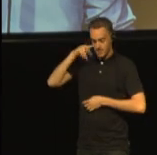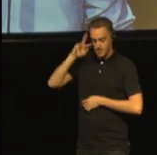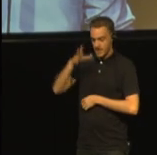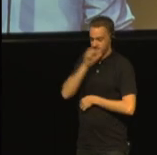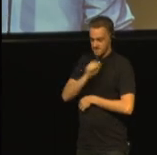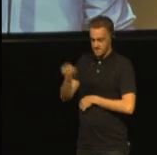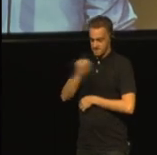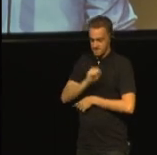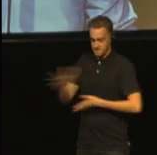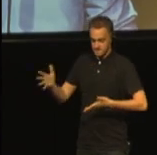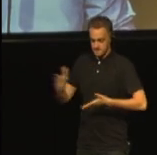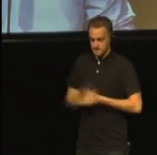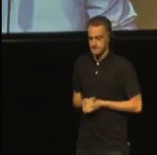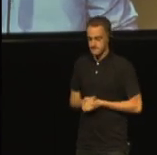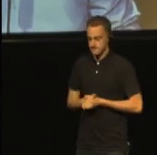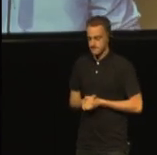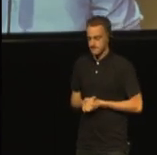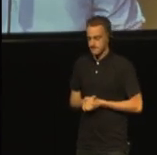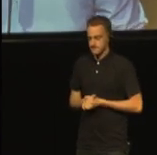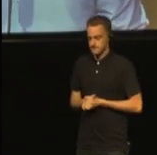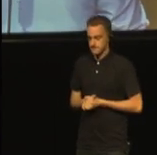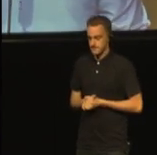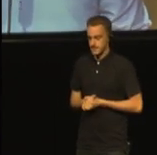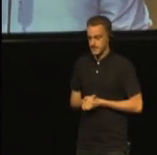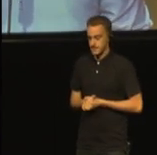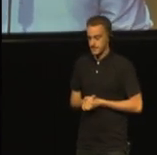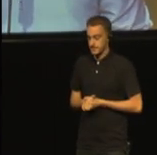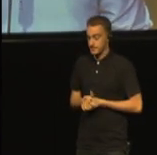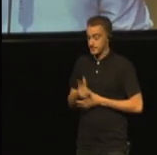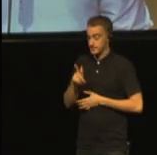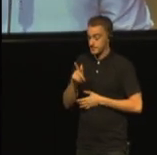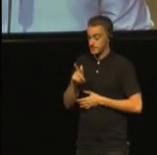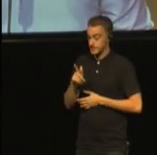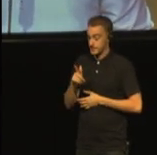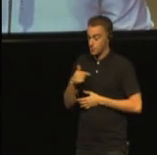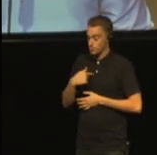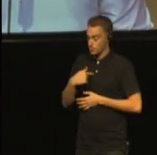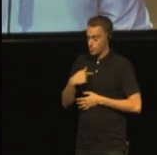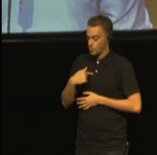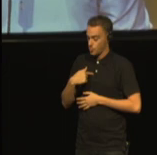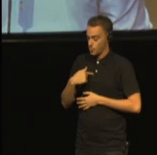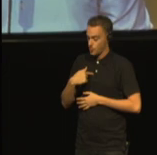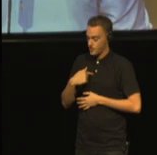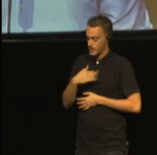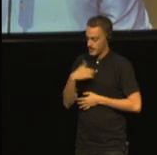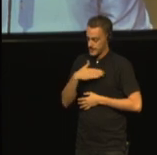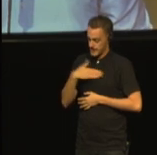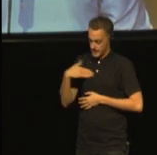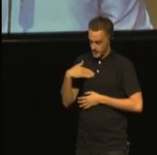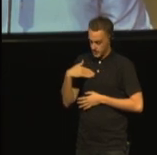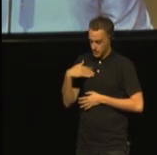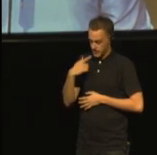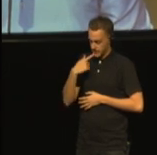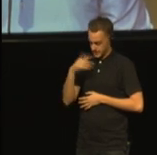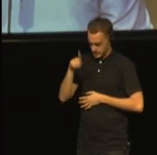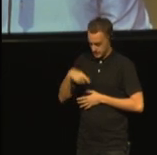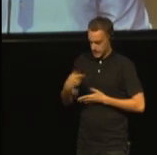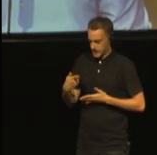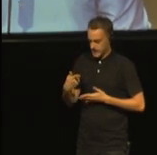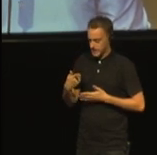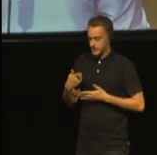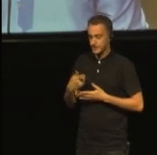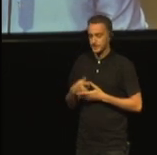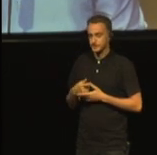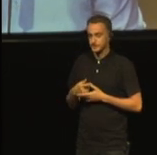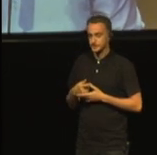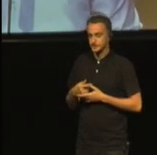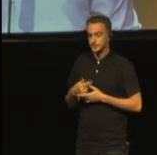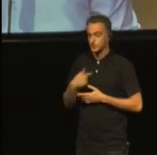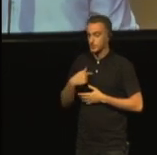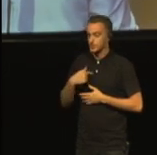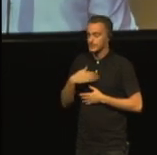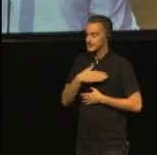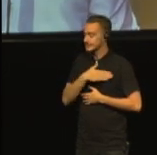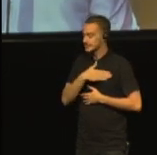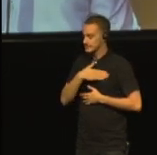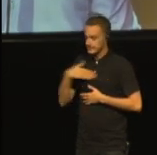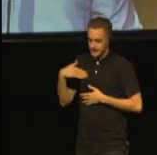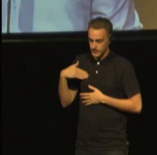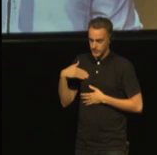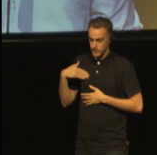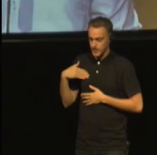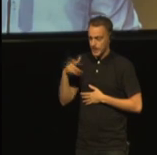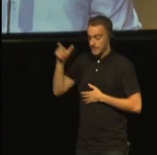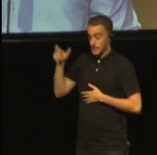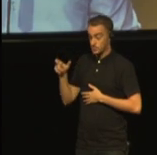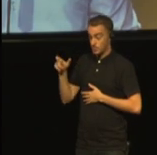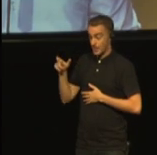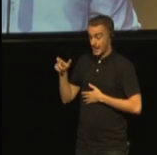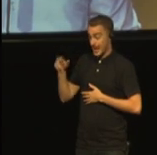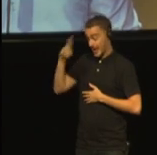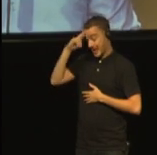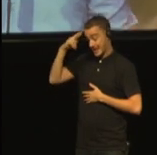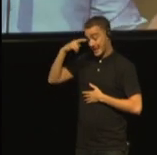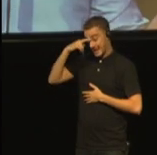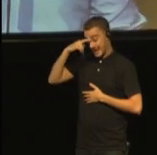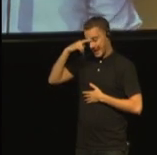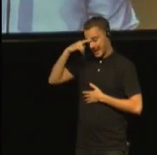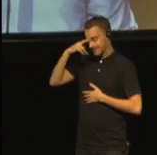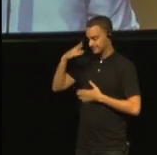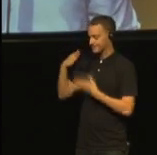Specially, I have to say, while I have the floor, special thanks to Ricard.